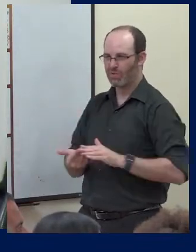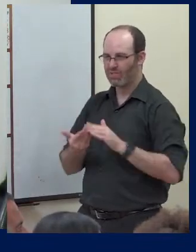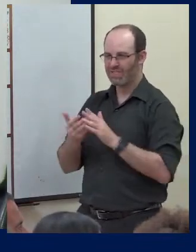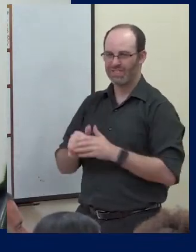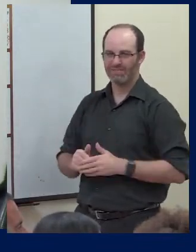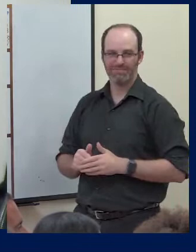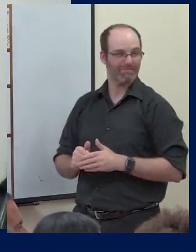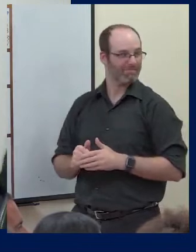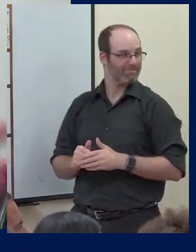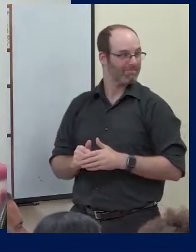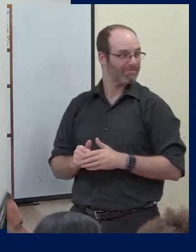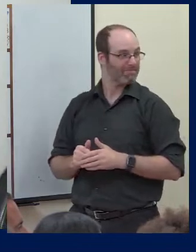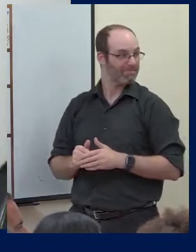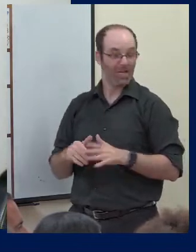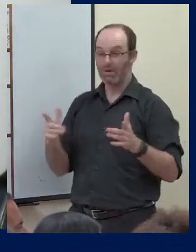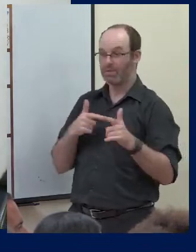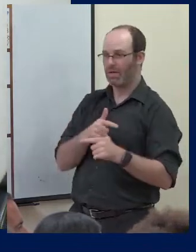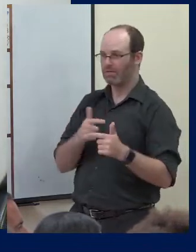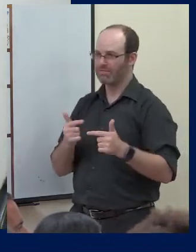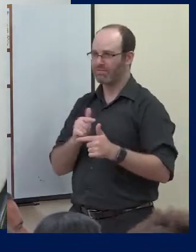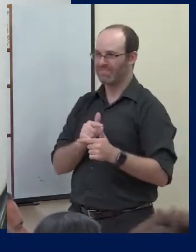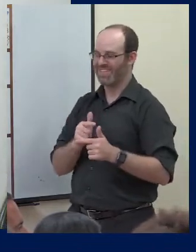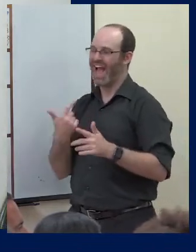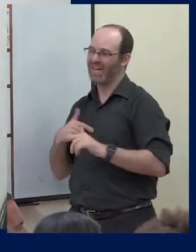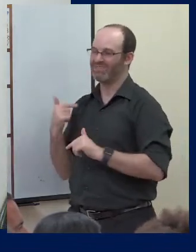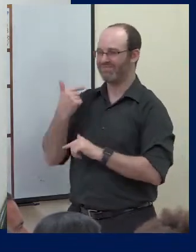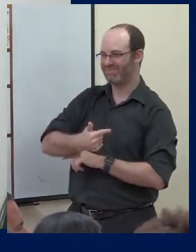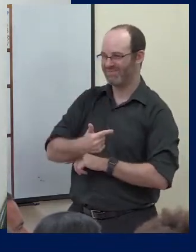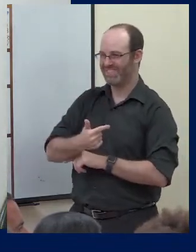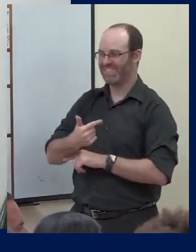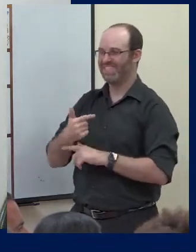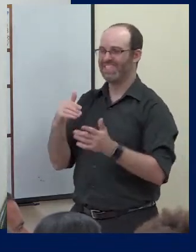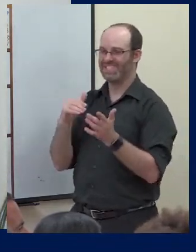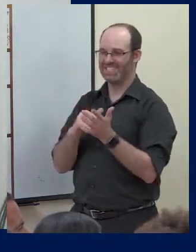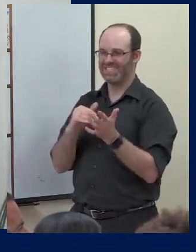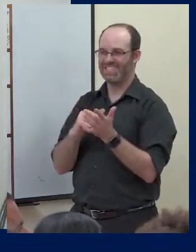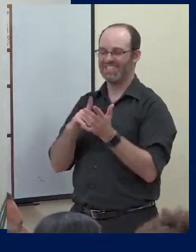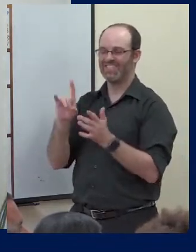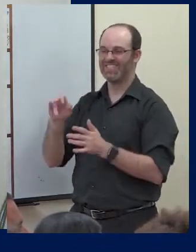I will turn it over.